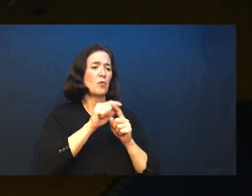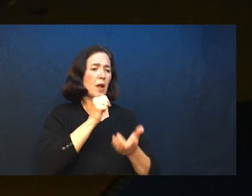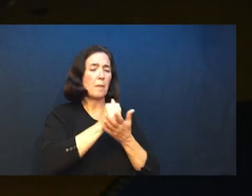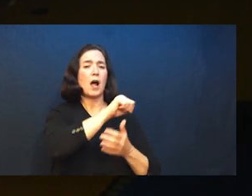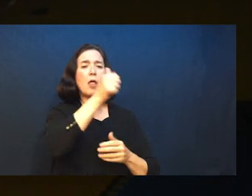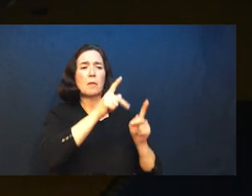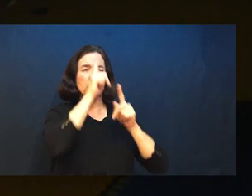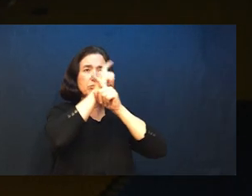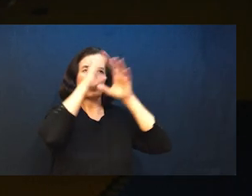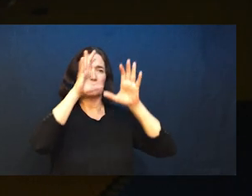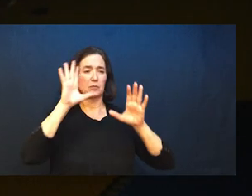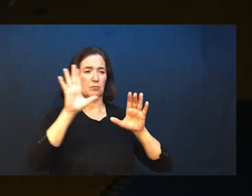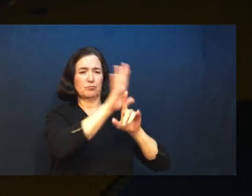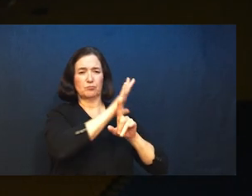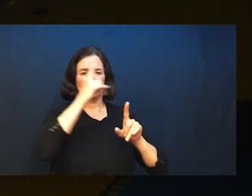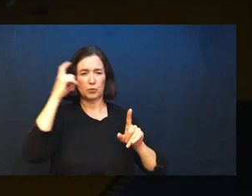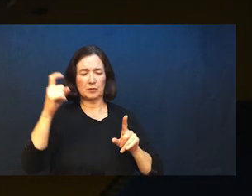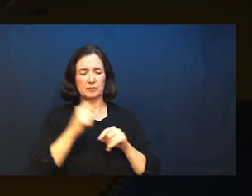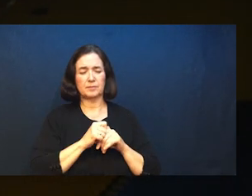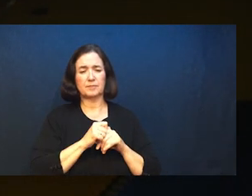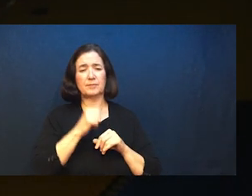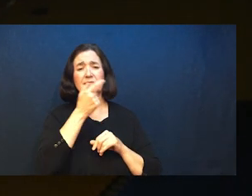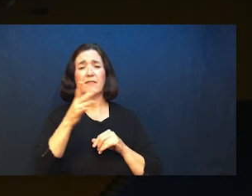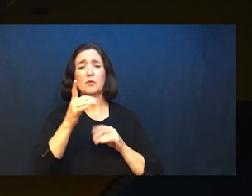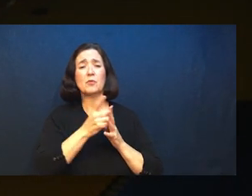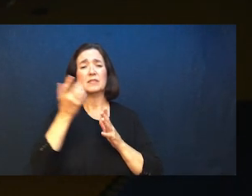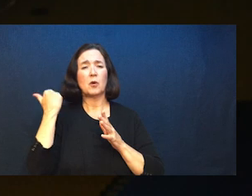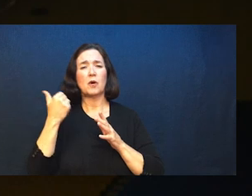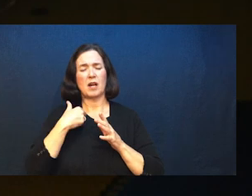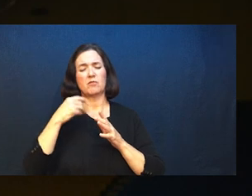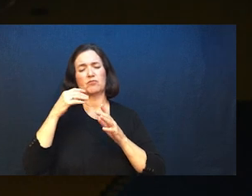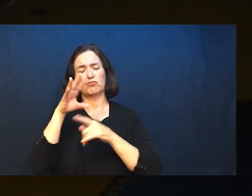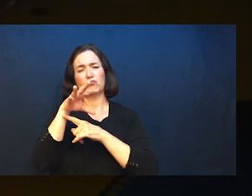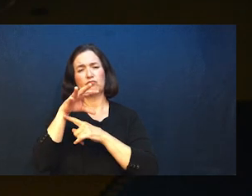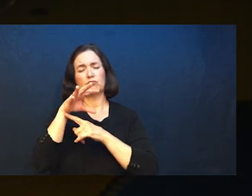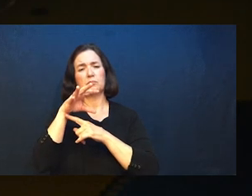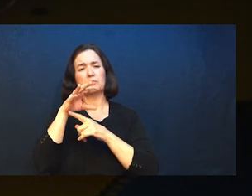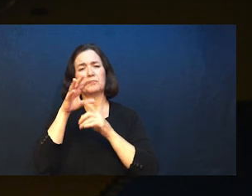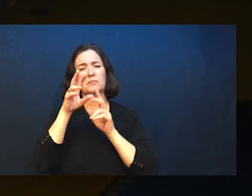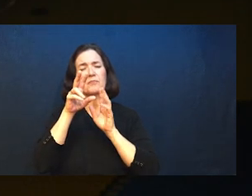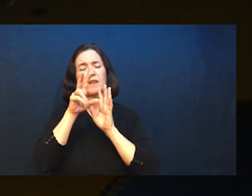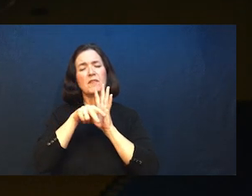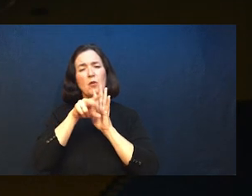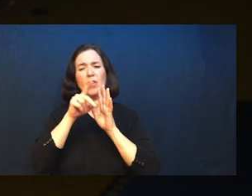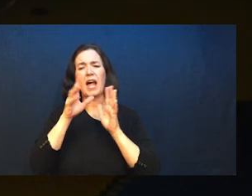while working to help others realize their dreams. Several weeks ago, I filmed a video in which I encouraged members of our community